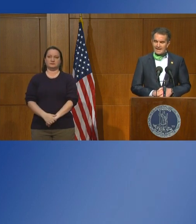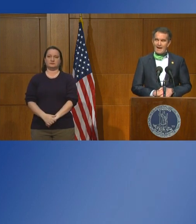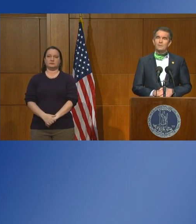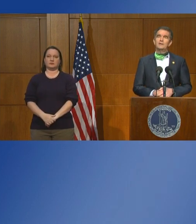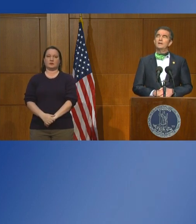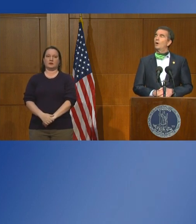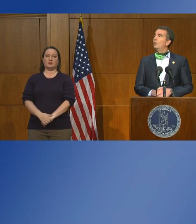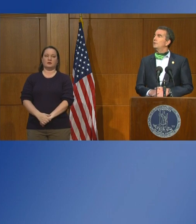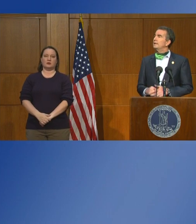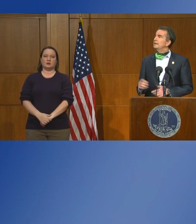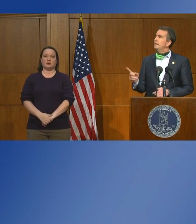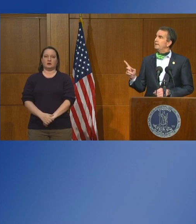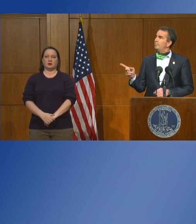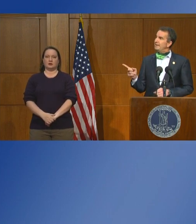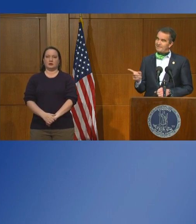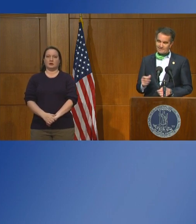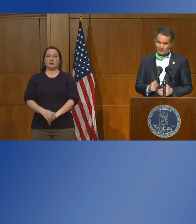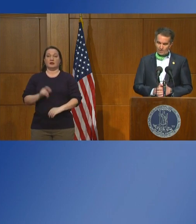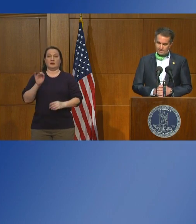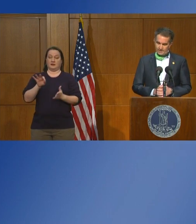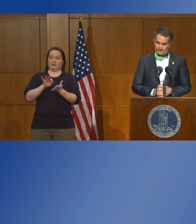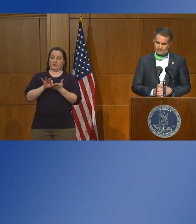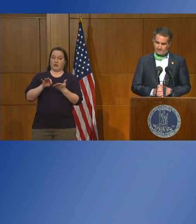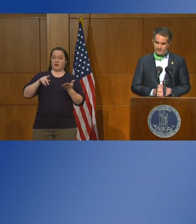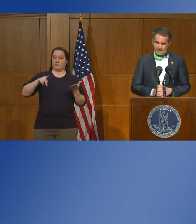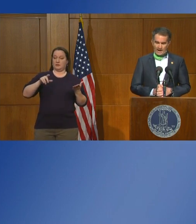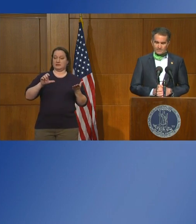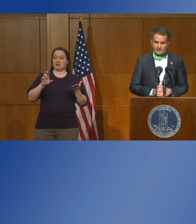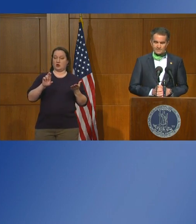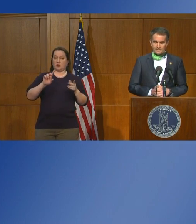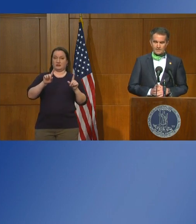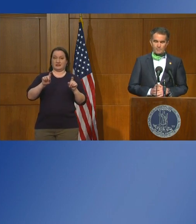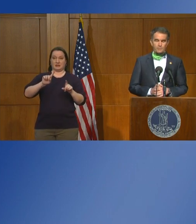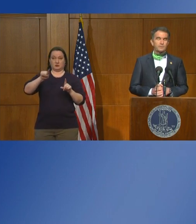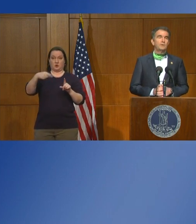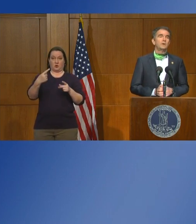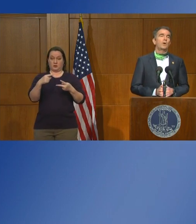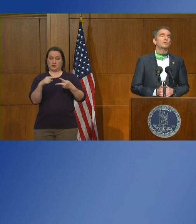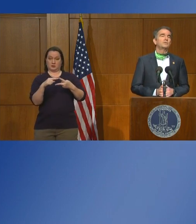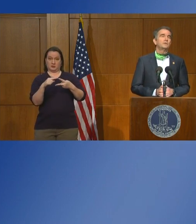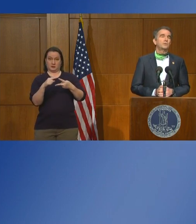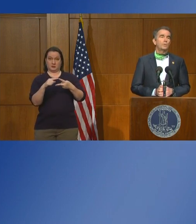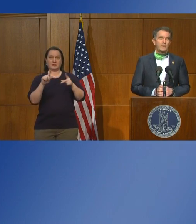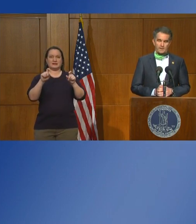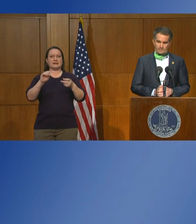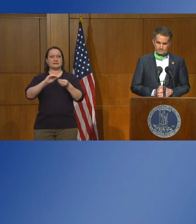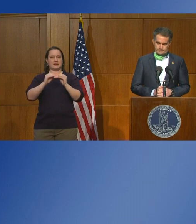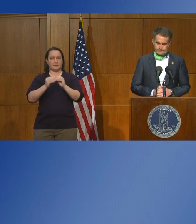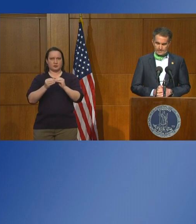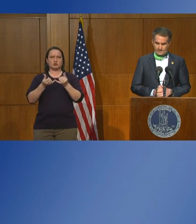TESTS. YOU ALSO SEE THAT